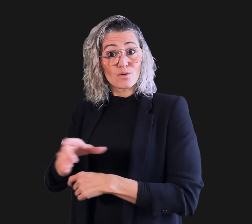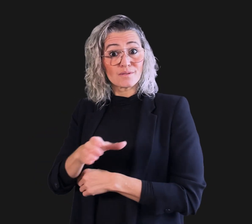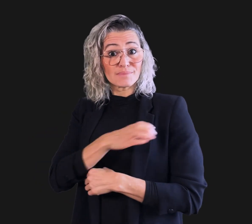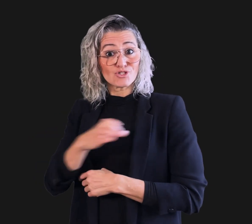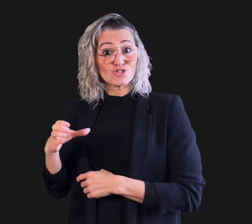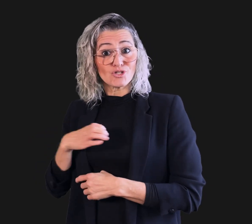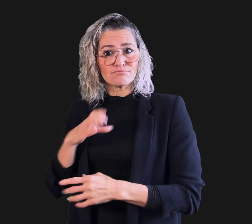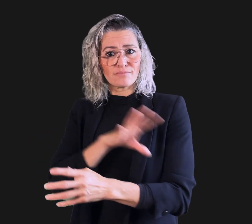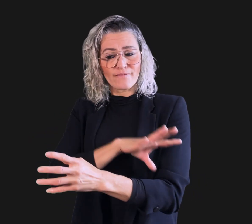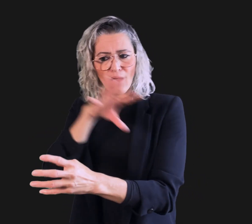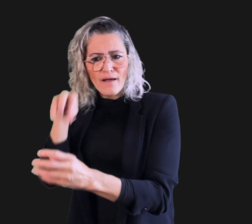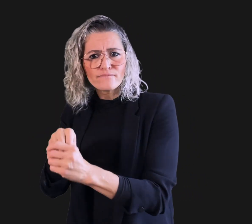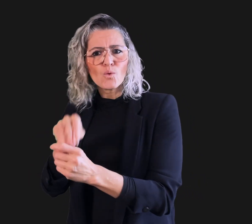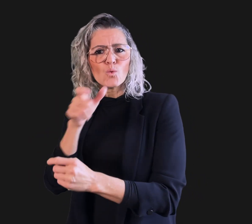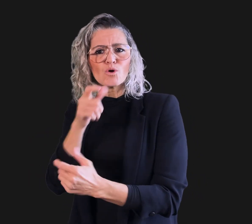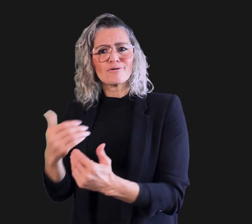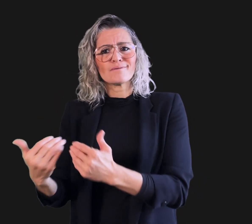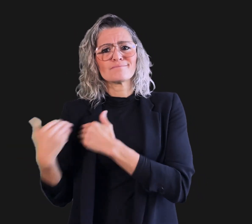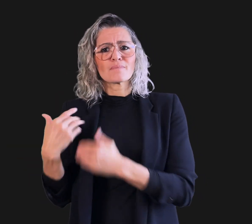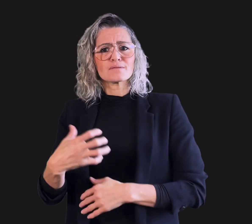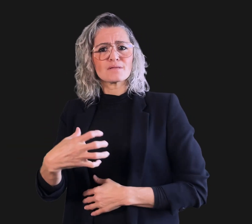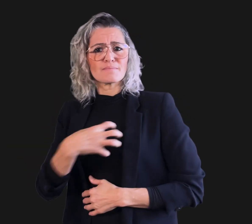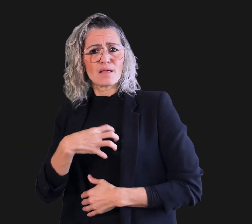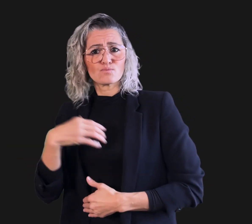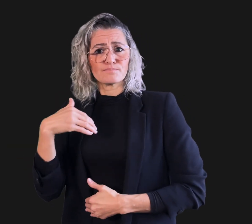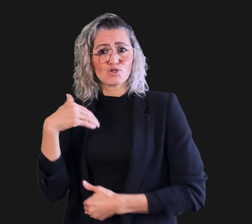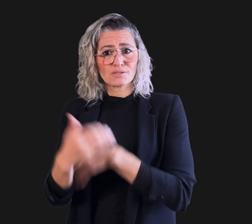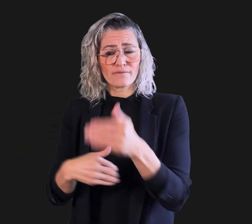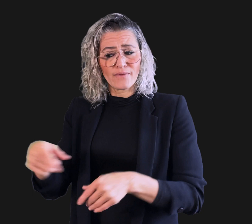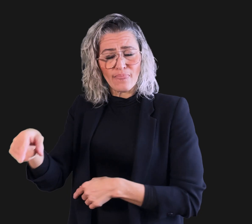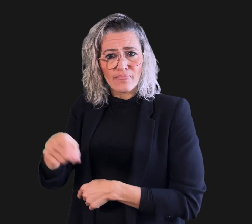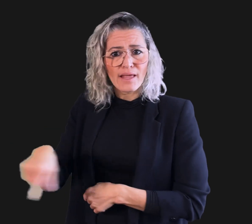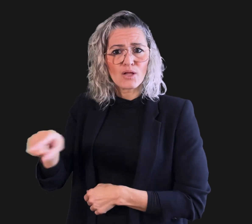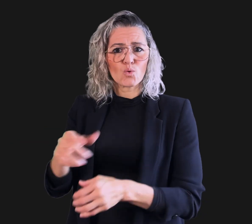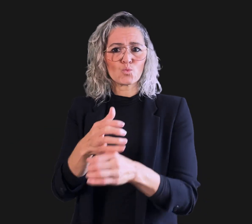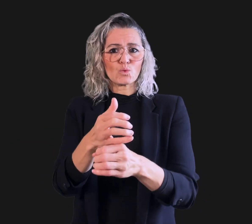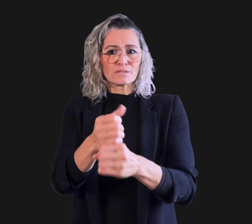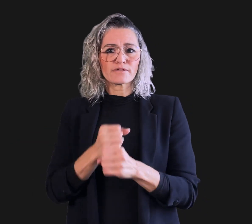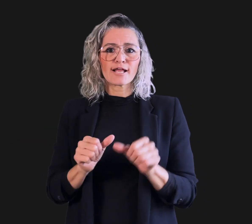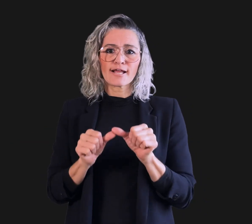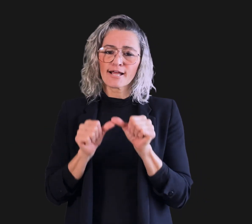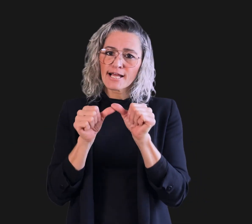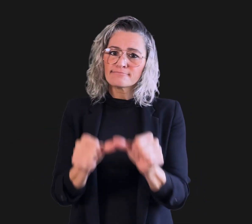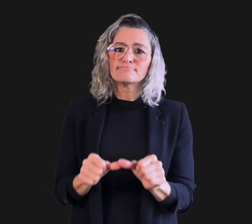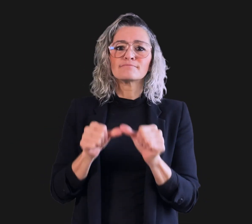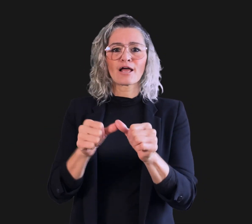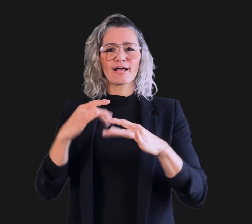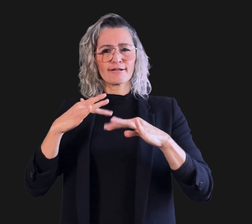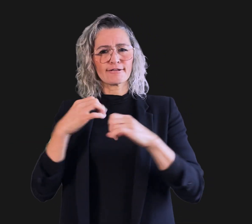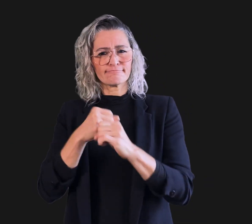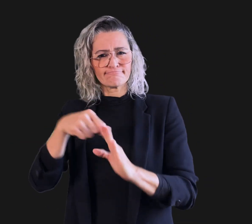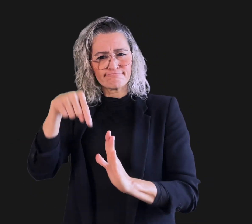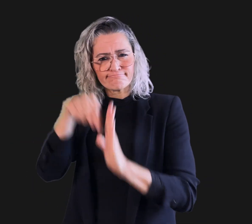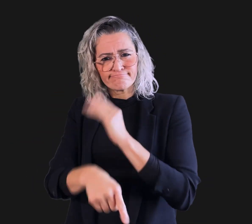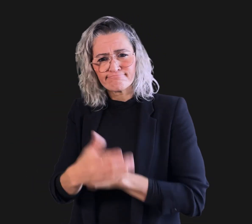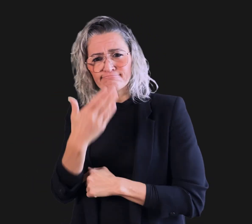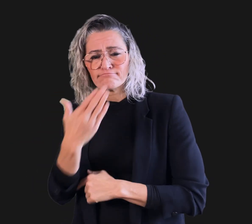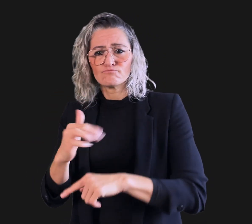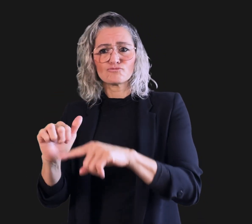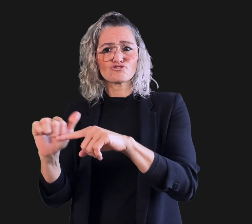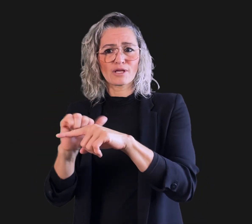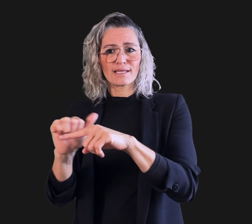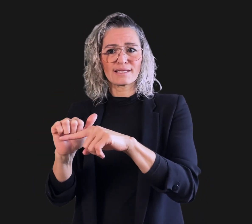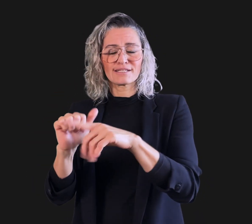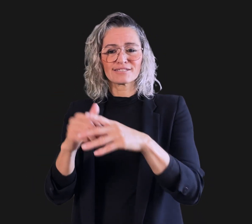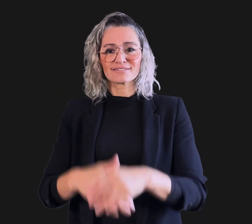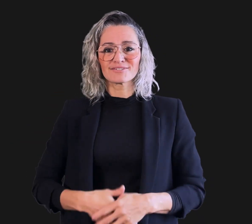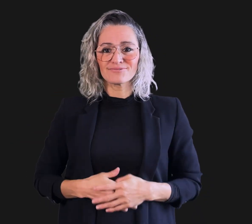the complaints process receive consistent nd comprehensive training when joining the Commission.